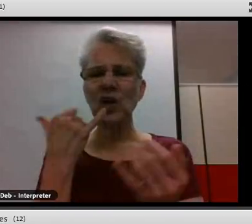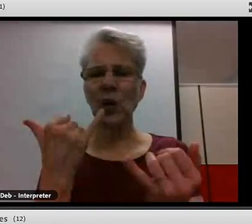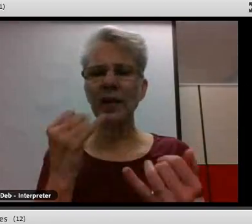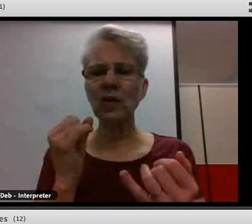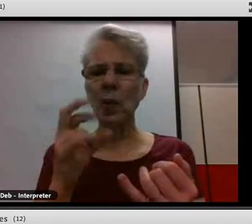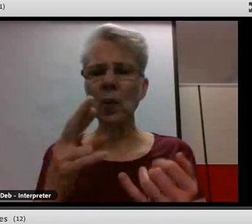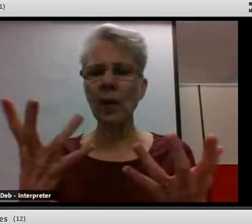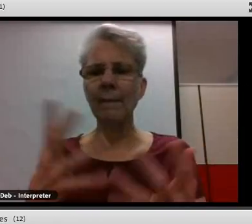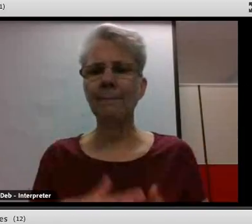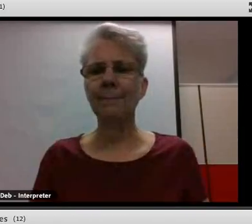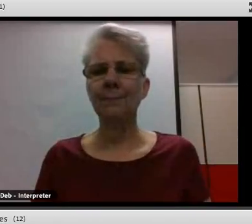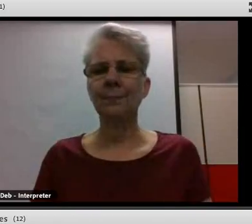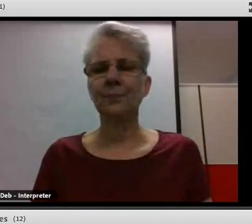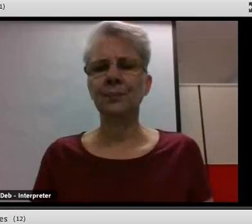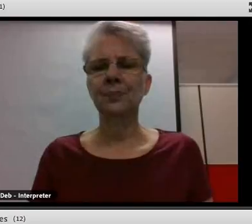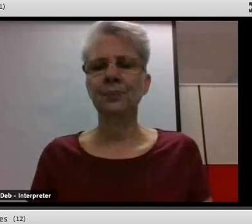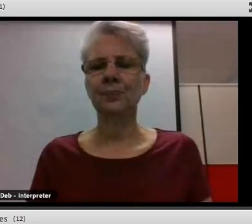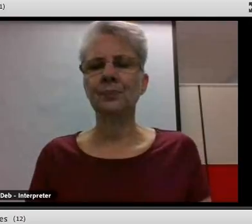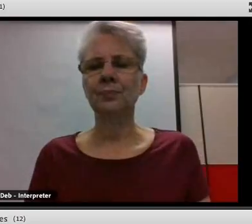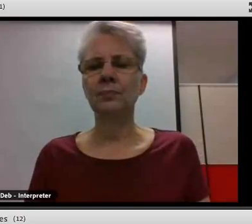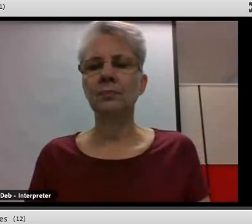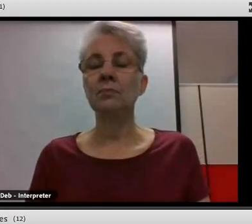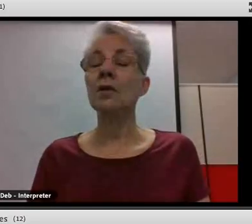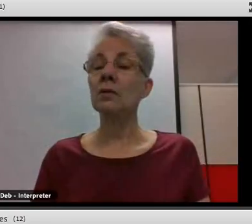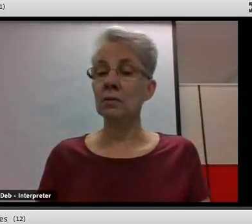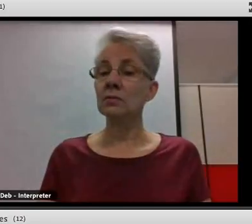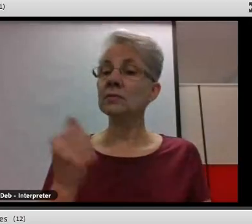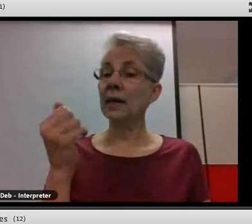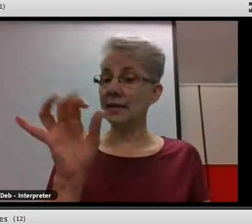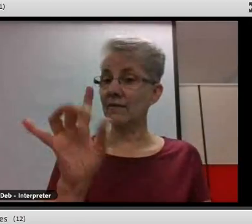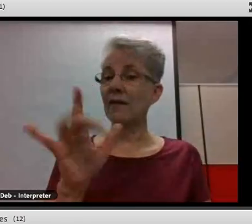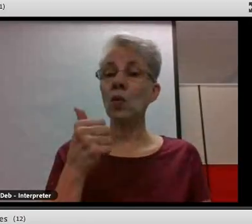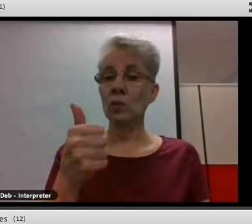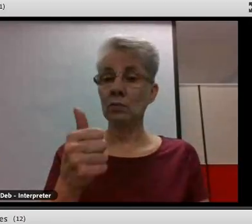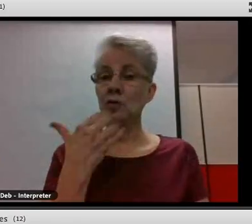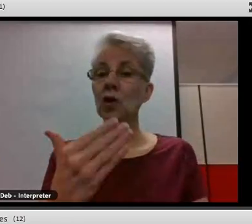so you convey the information on your website